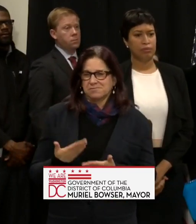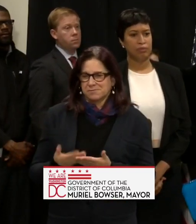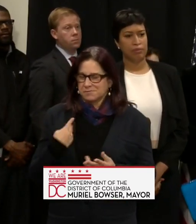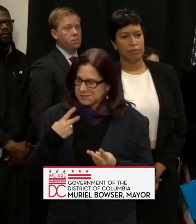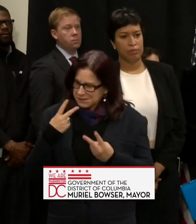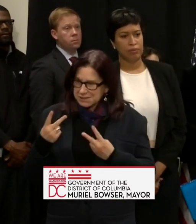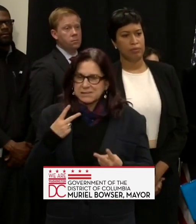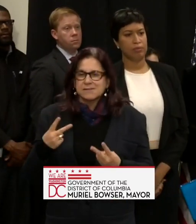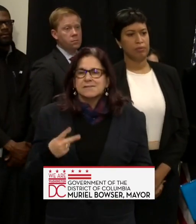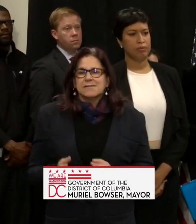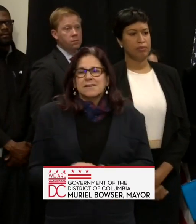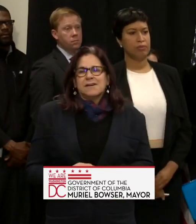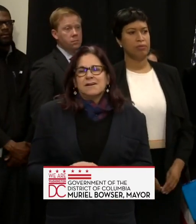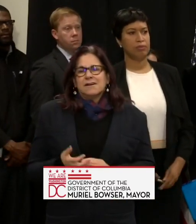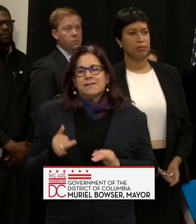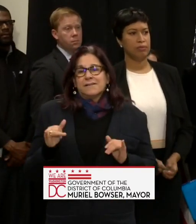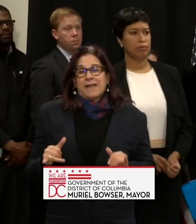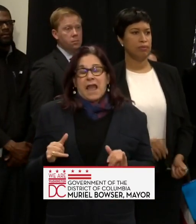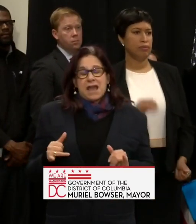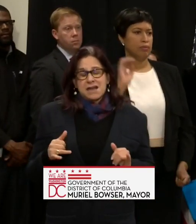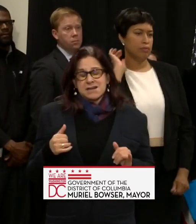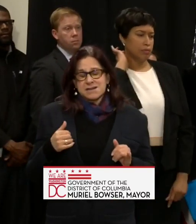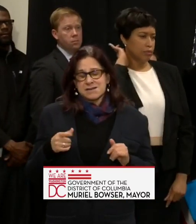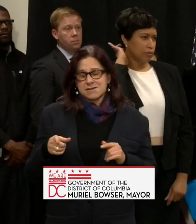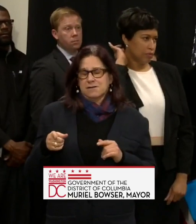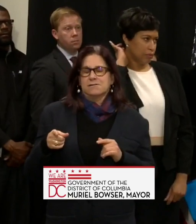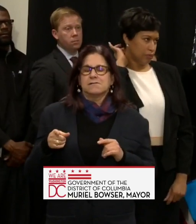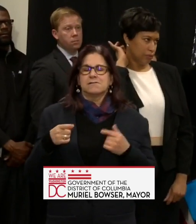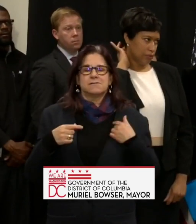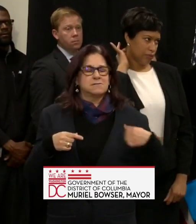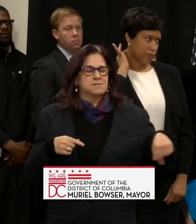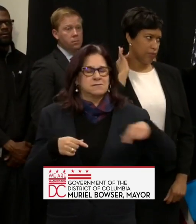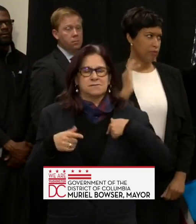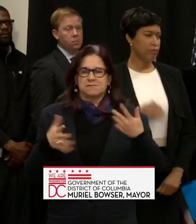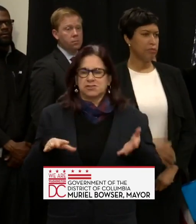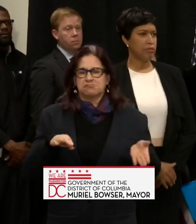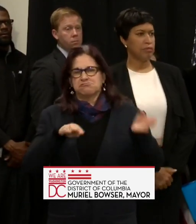THAT WE ARE VERY WELL PREPARED TO DEAL WITH. WE DON'T ANTICIPATE ANY PROBLEMS.